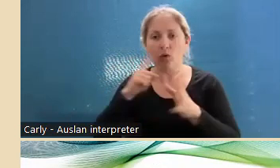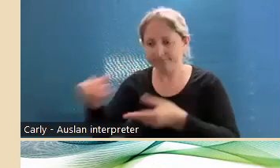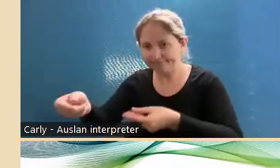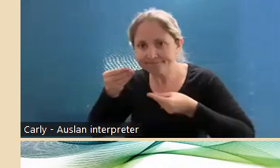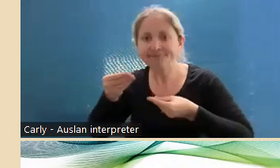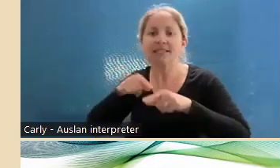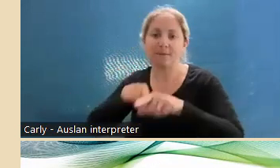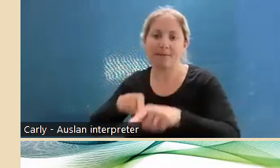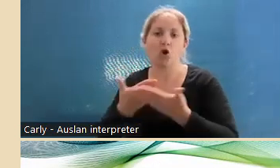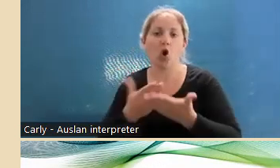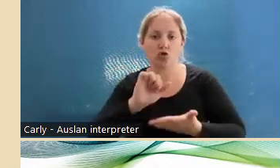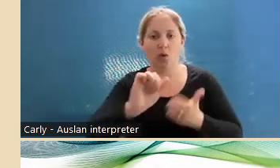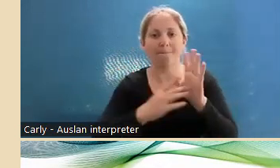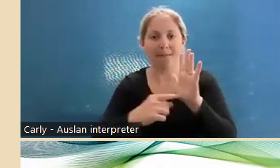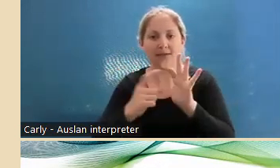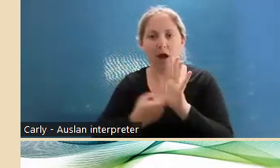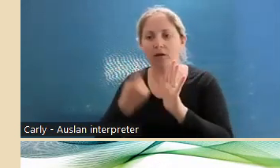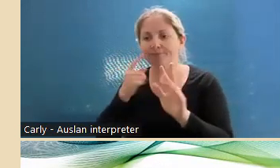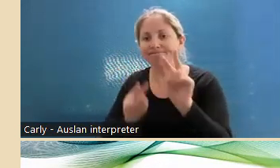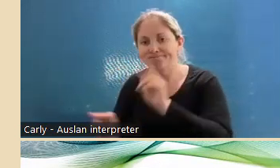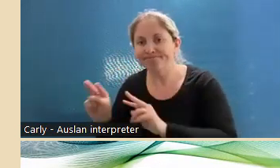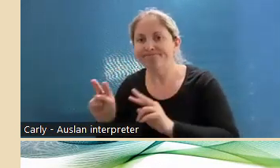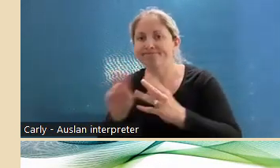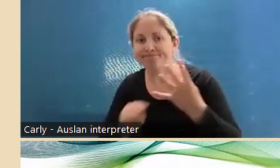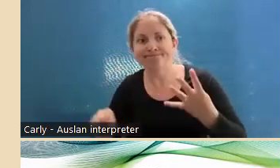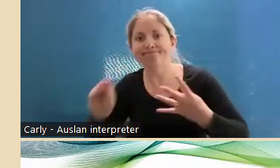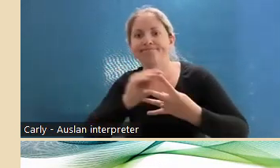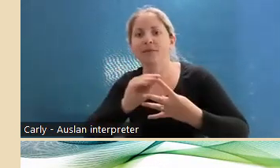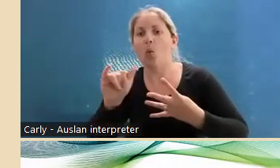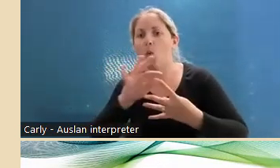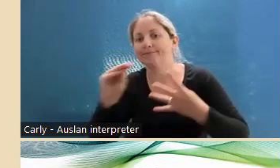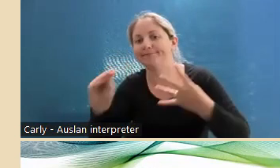As mentioned, access matters are not currently being referred to the IER program.